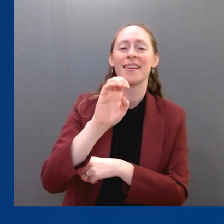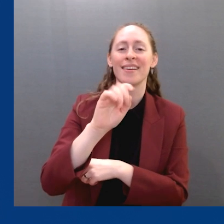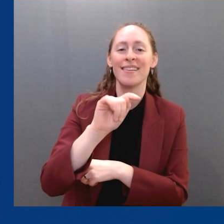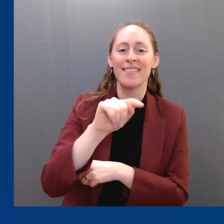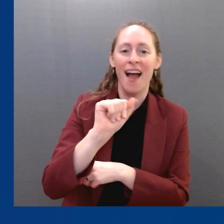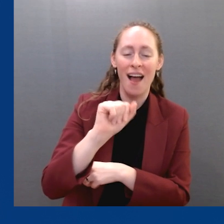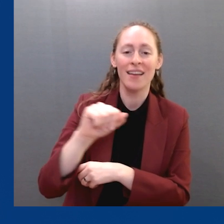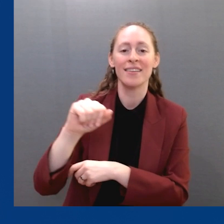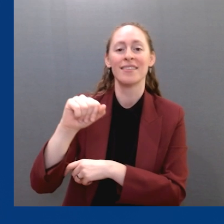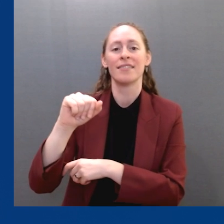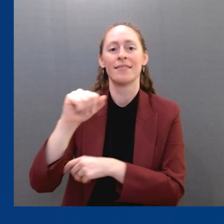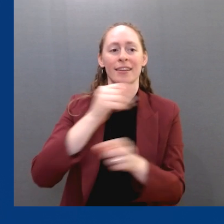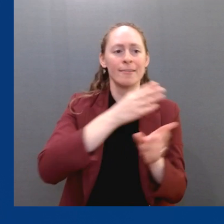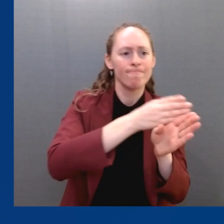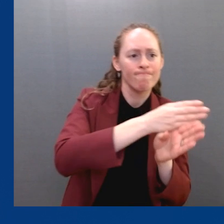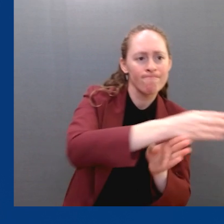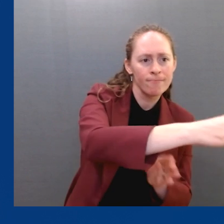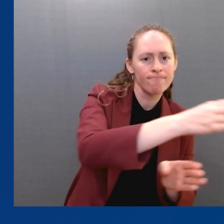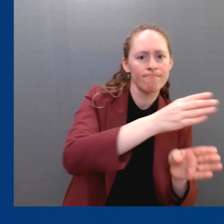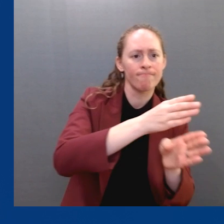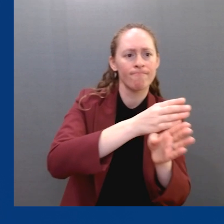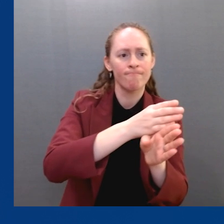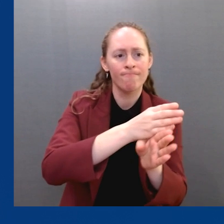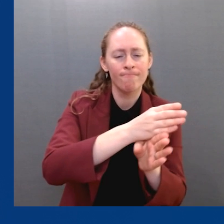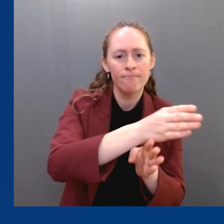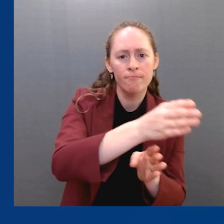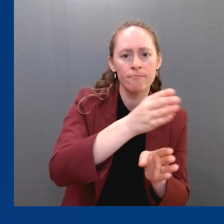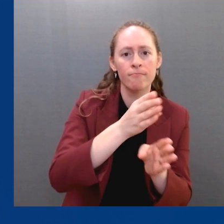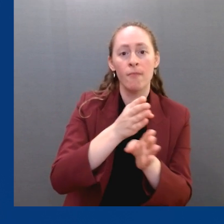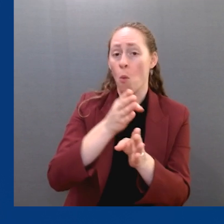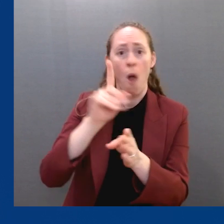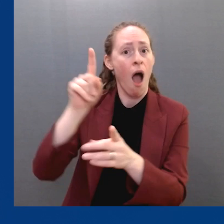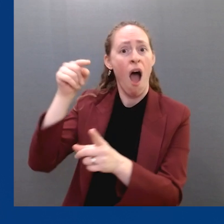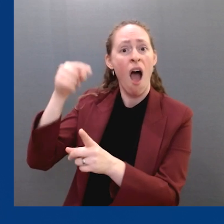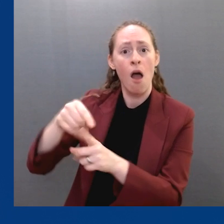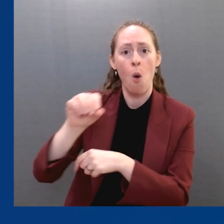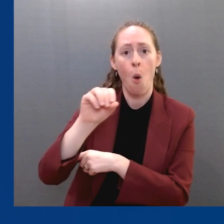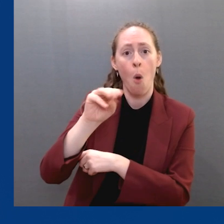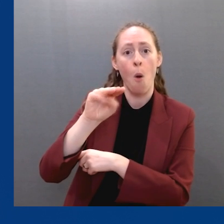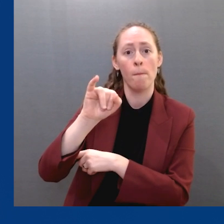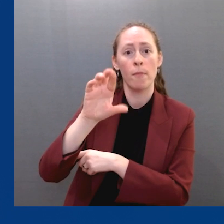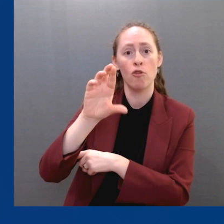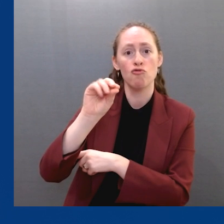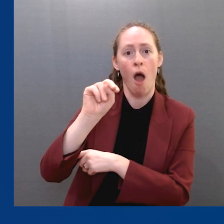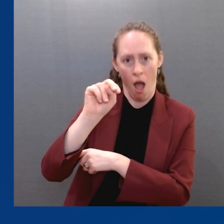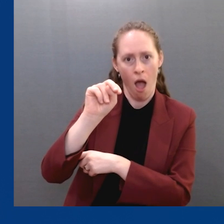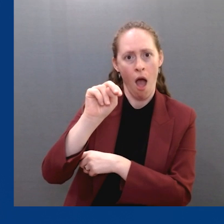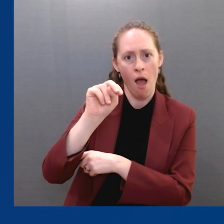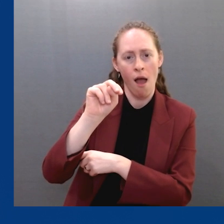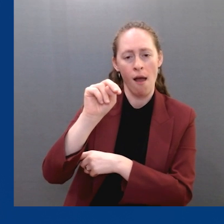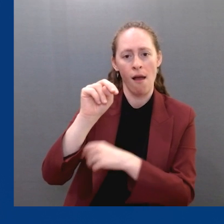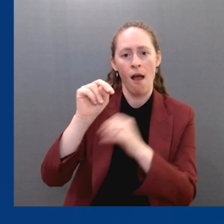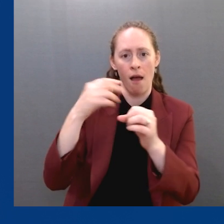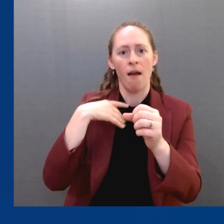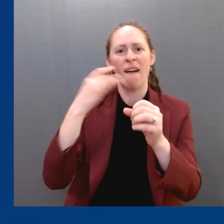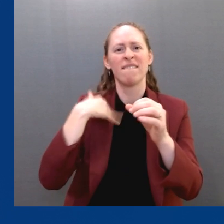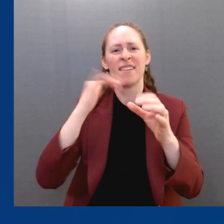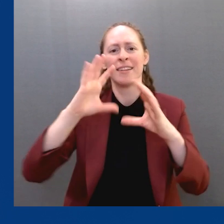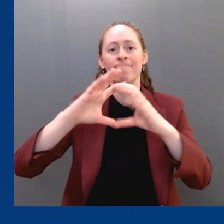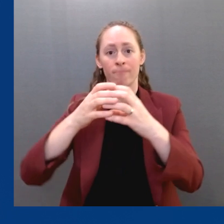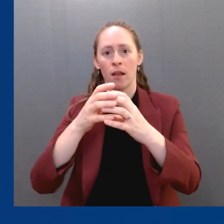has multiple sub lineages with BA-1, BA-2, BA-2.12.1.